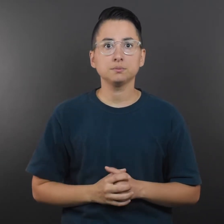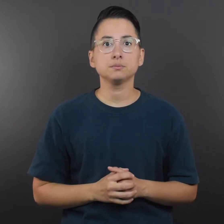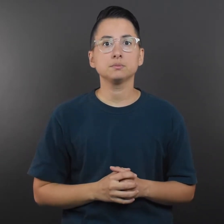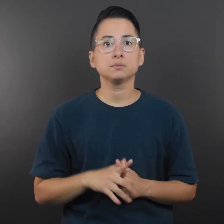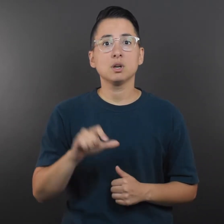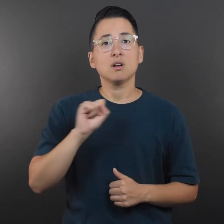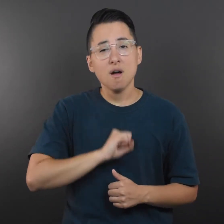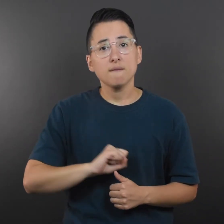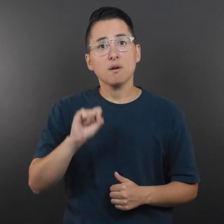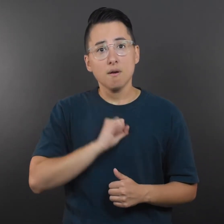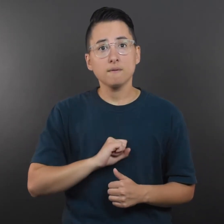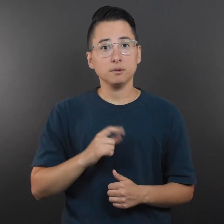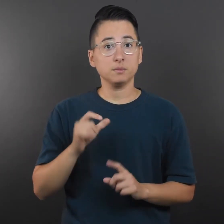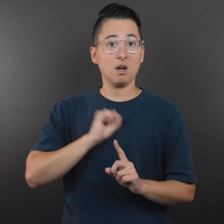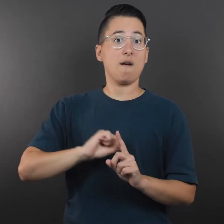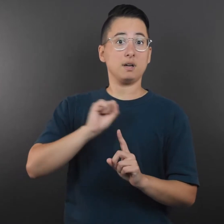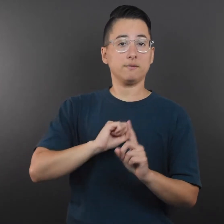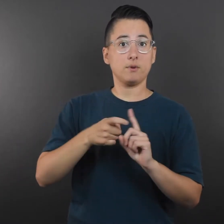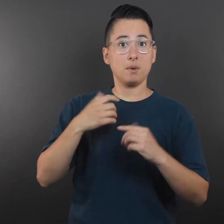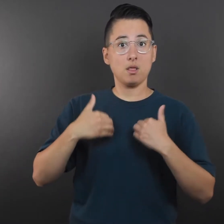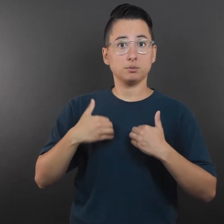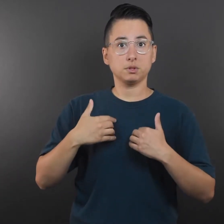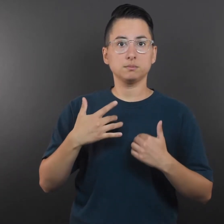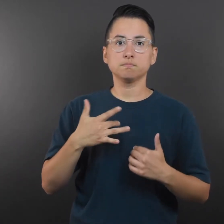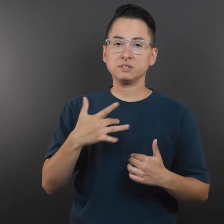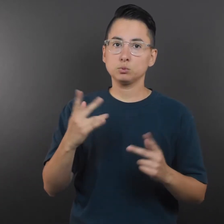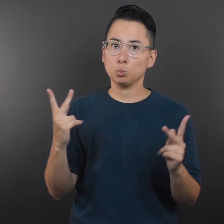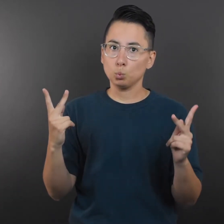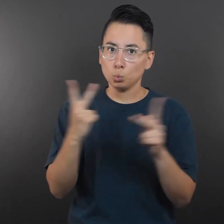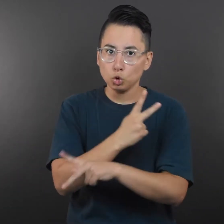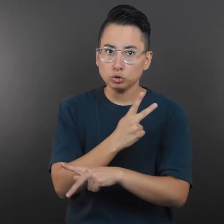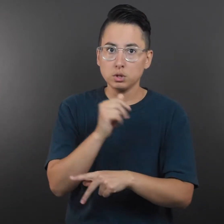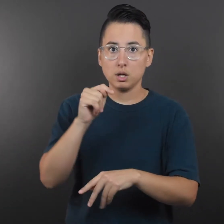worse at night or early in the morning, making it hard to sleep.